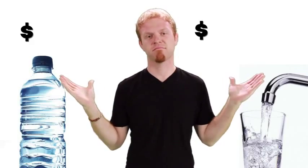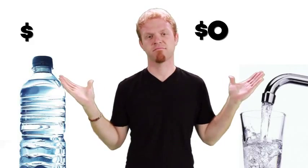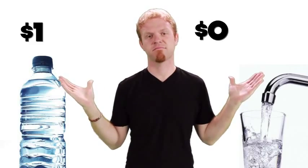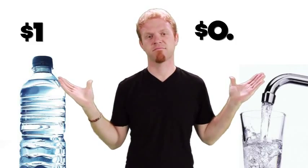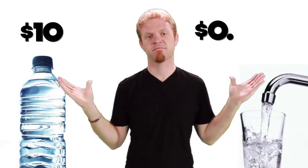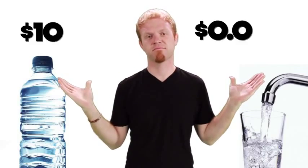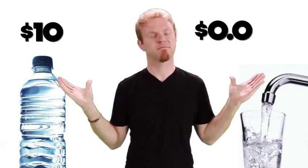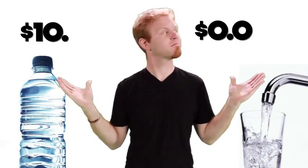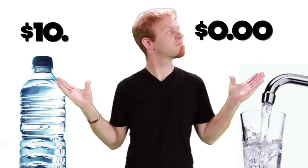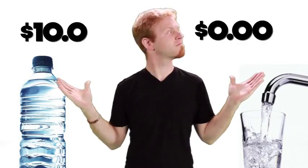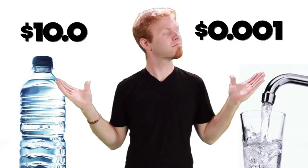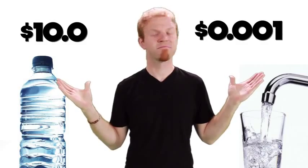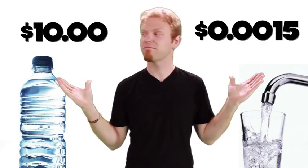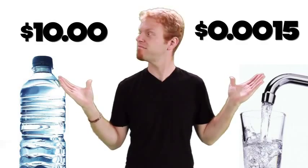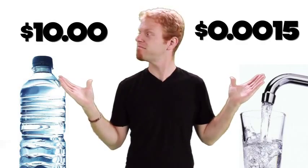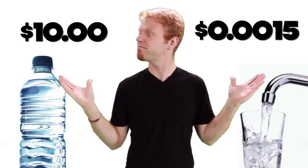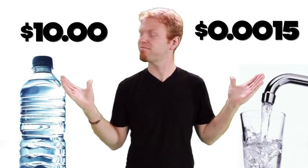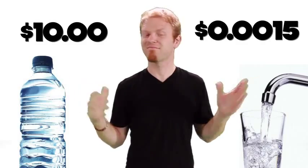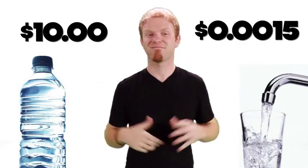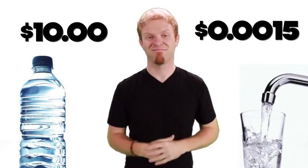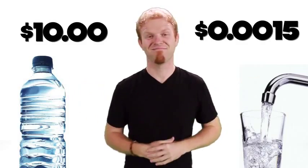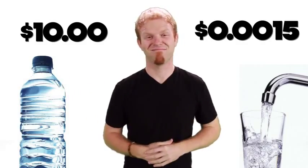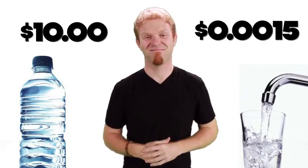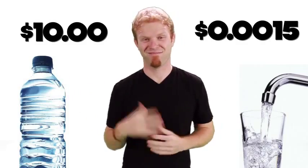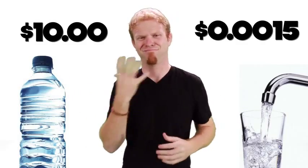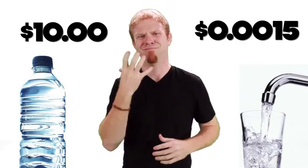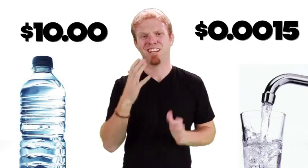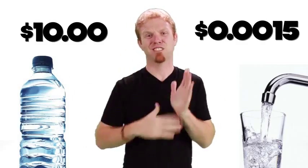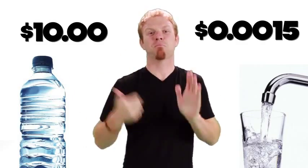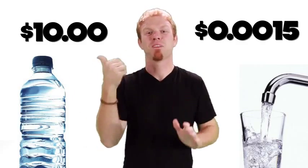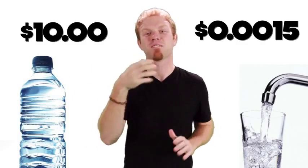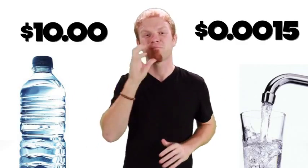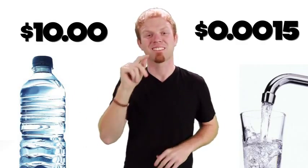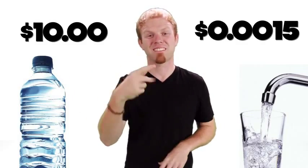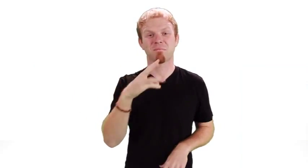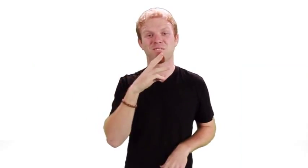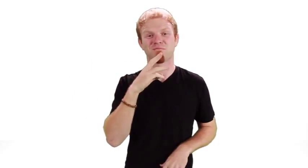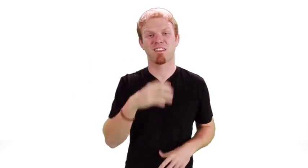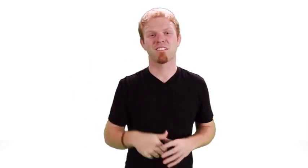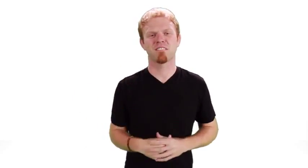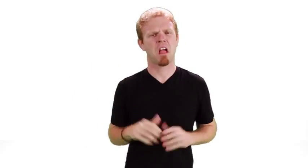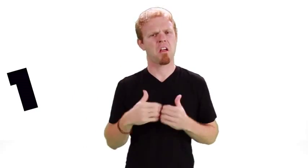Do you see the difference? It's much cheaper to drink tap water.